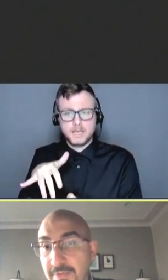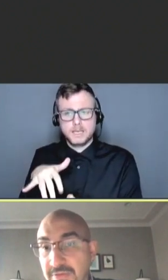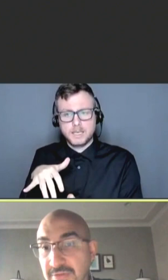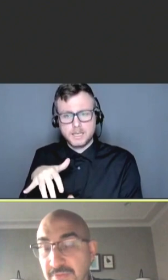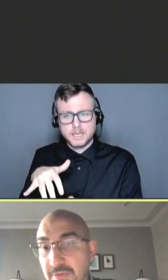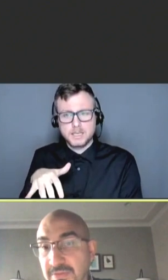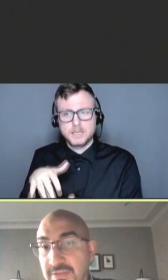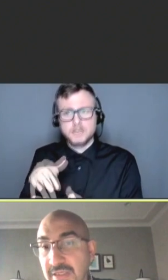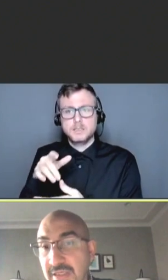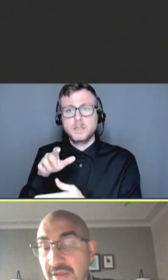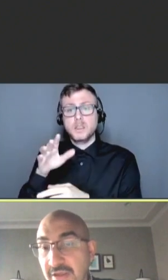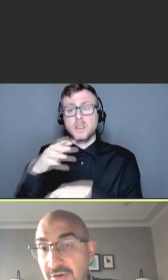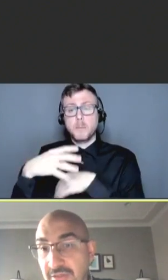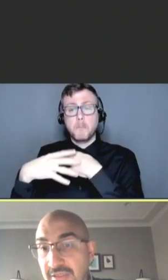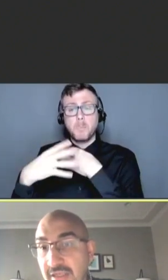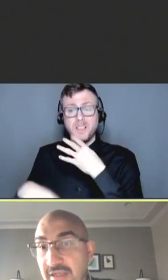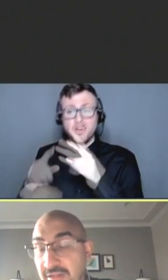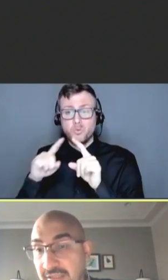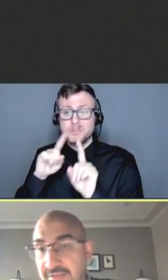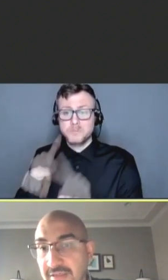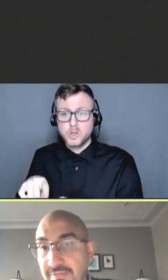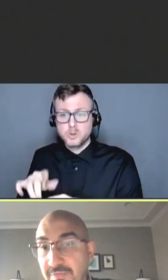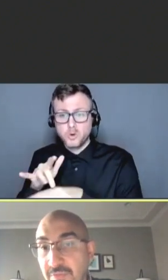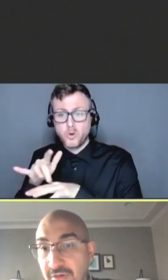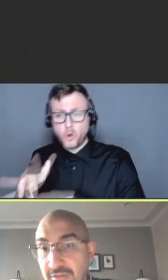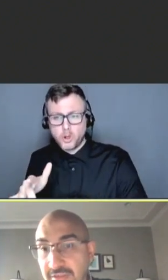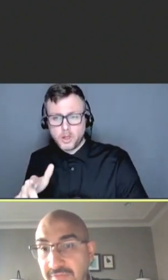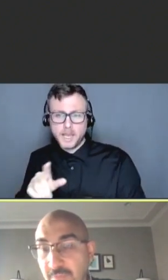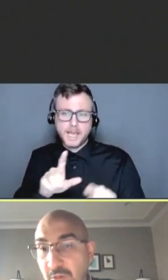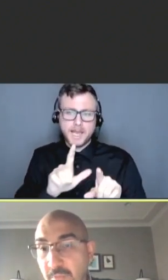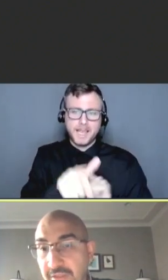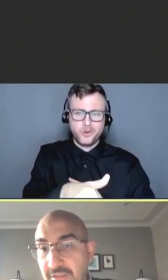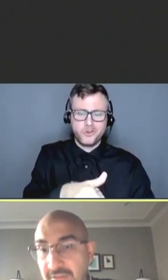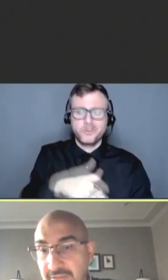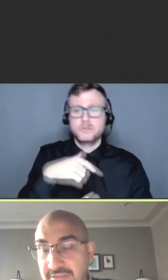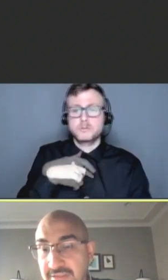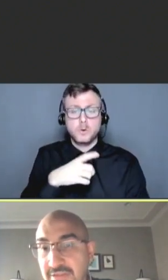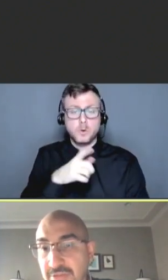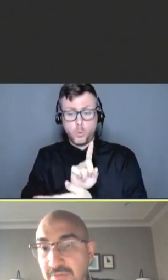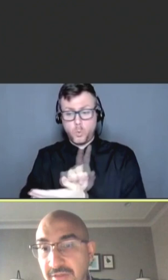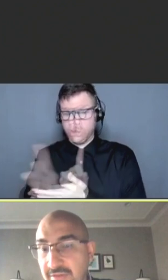blood response early and late. And for early, one week, and this is the data shown here,